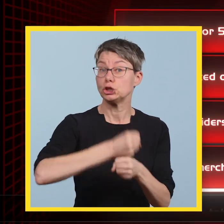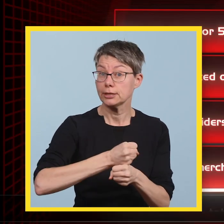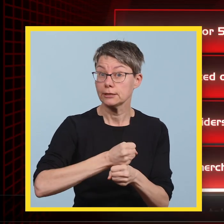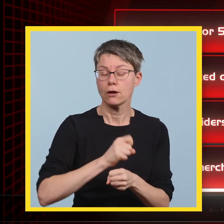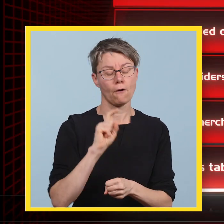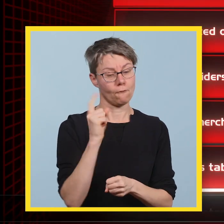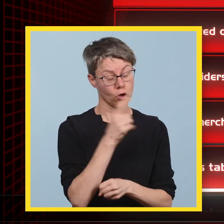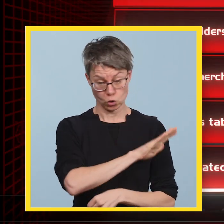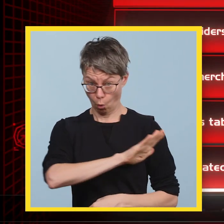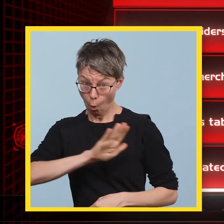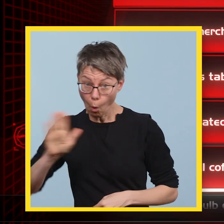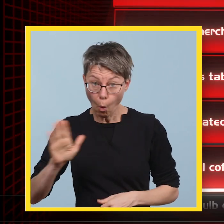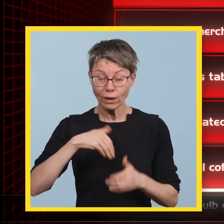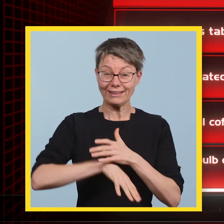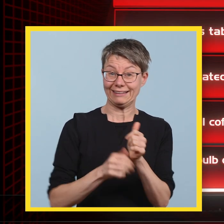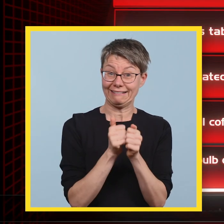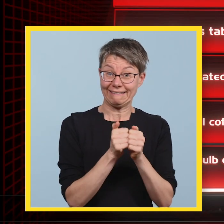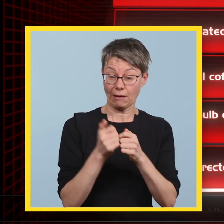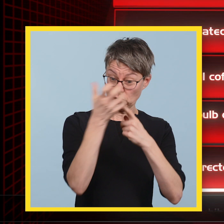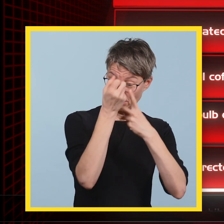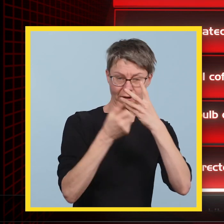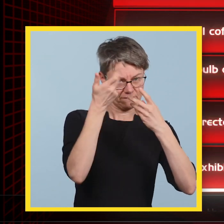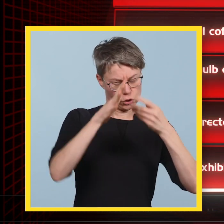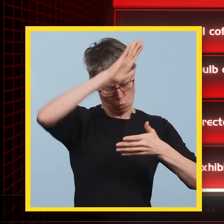you must first complete all the in-game achievements.